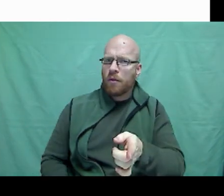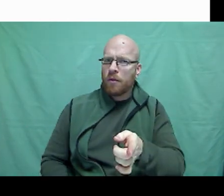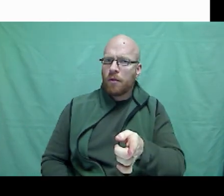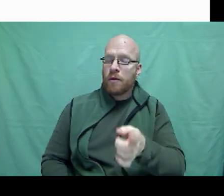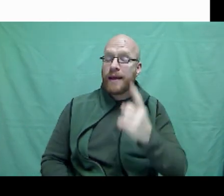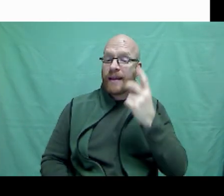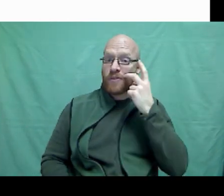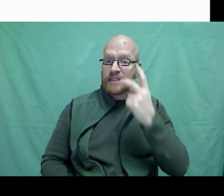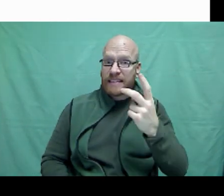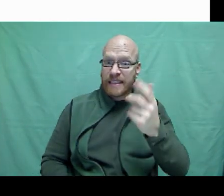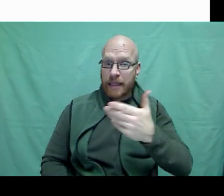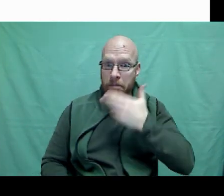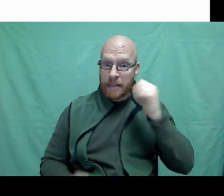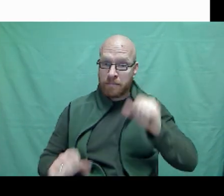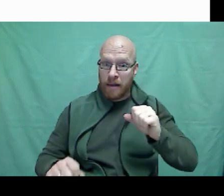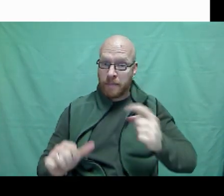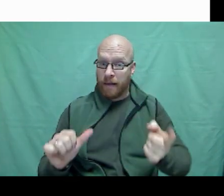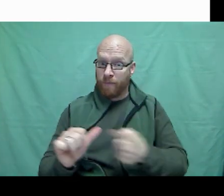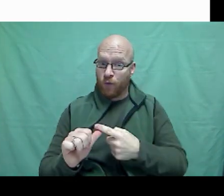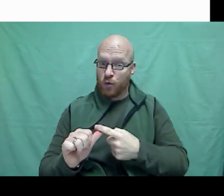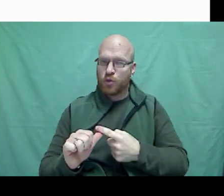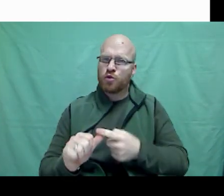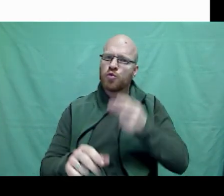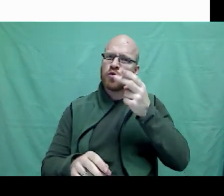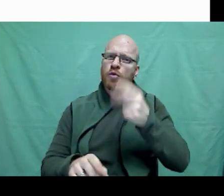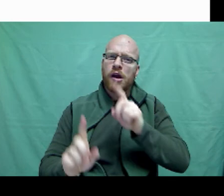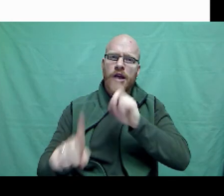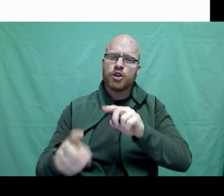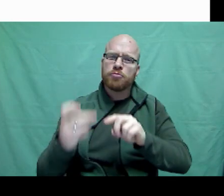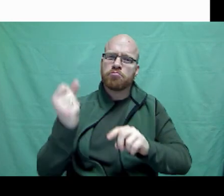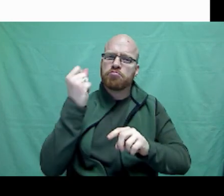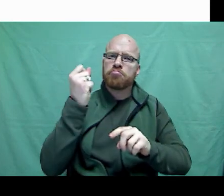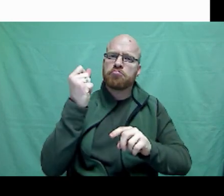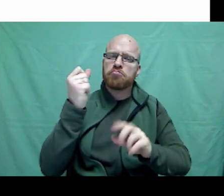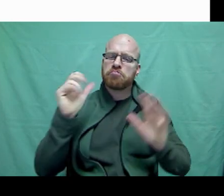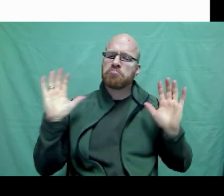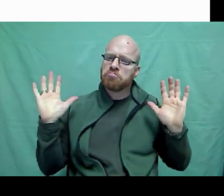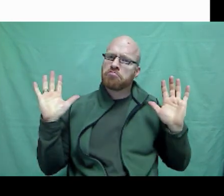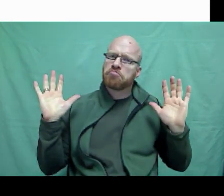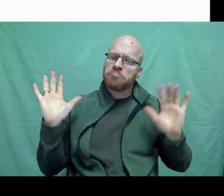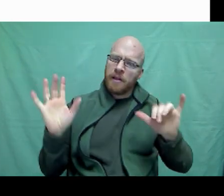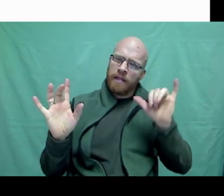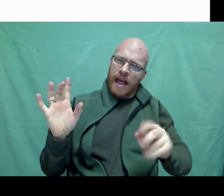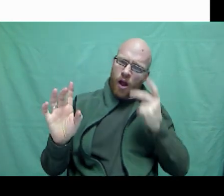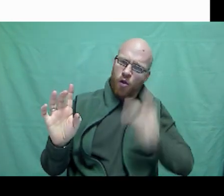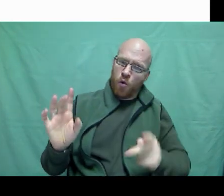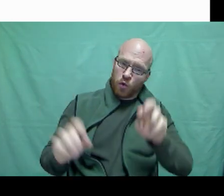you can still keep working it, it'll work out. But if this is the best possible twice first, your answer is just-- you write your answer quicker.